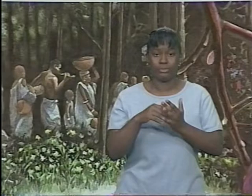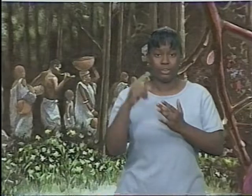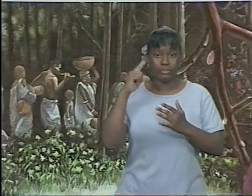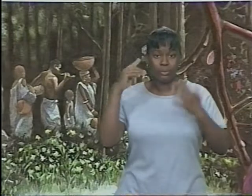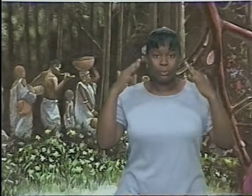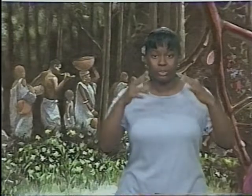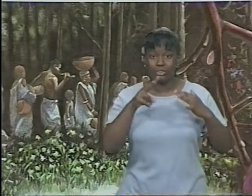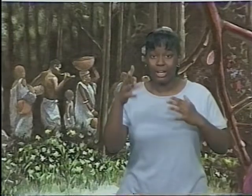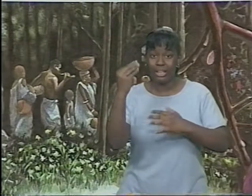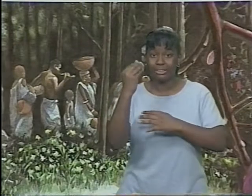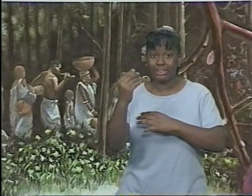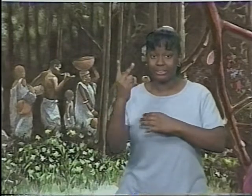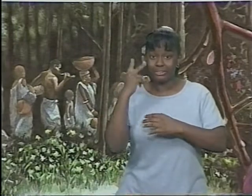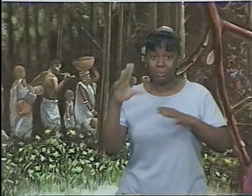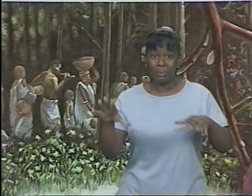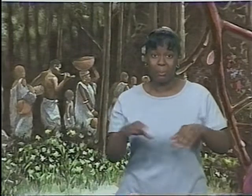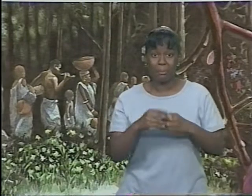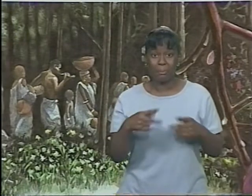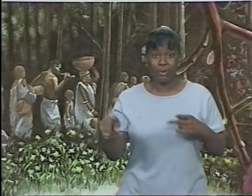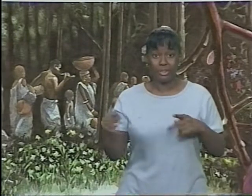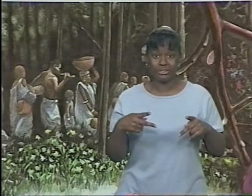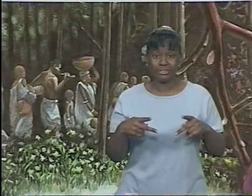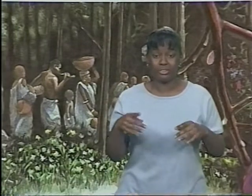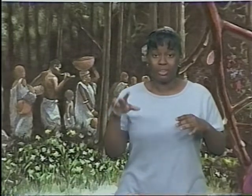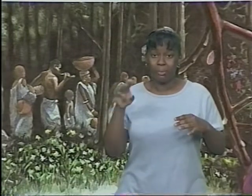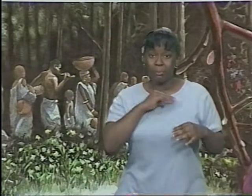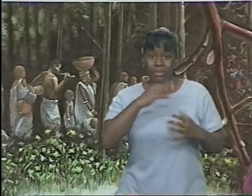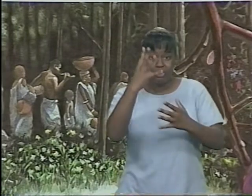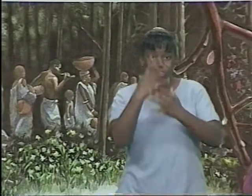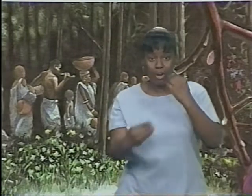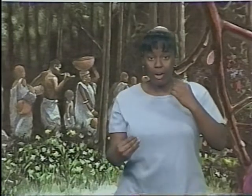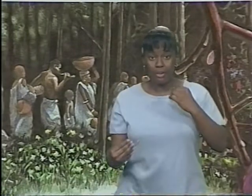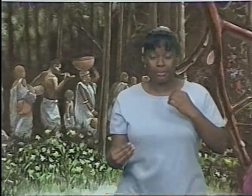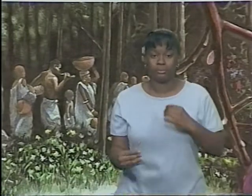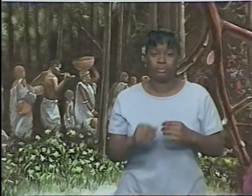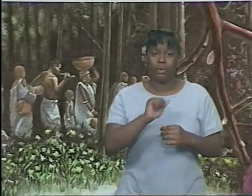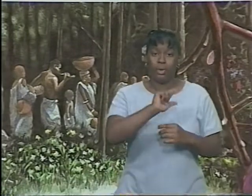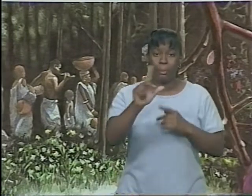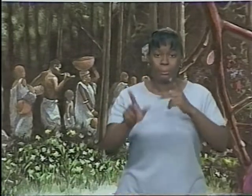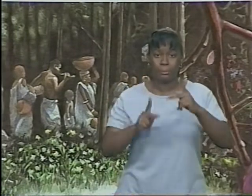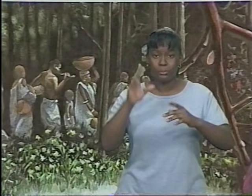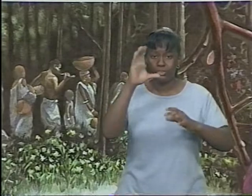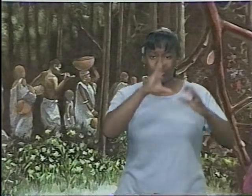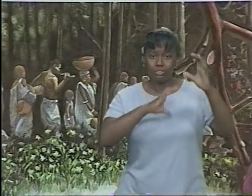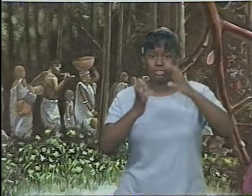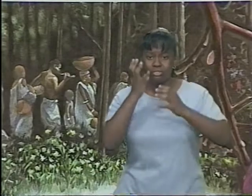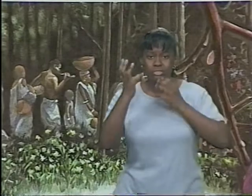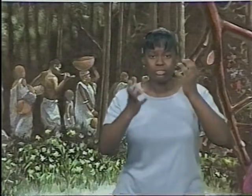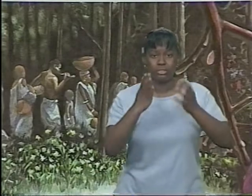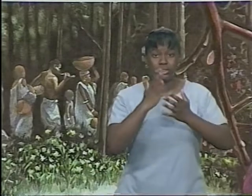"I'd much prefer to live here," she admitted to herself. "I'd hate to leave this village and never see my